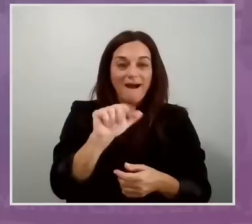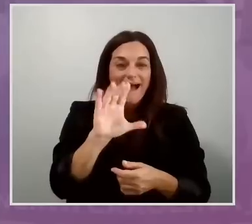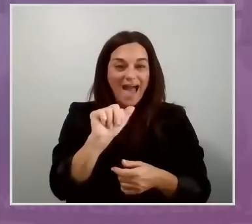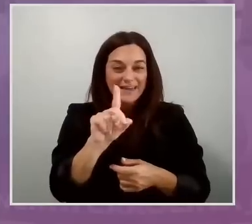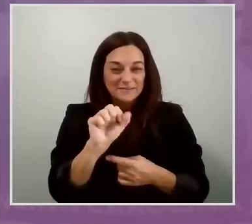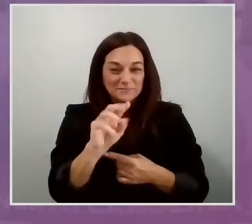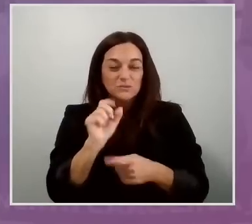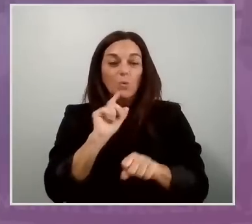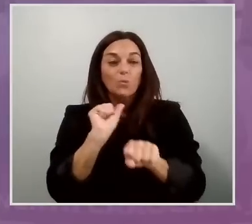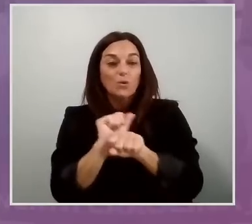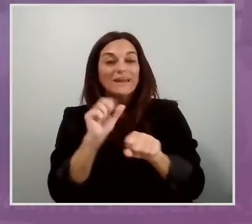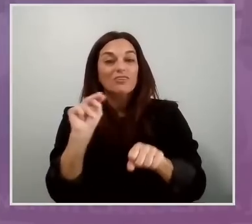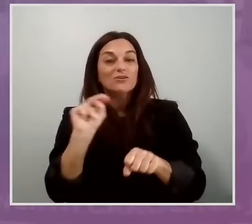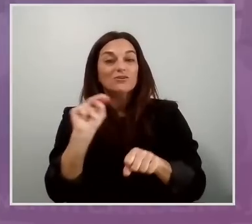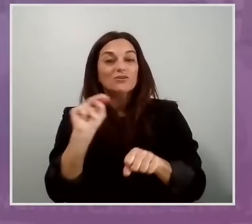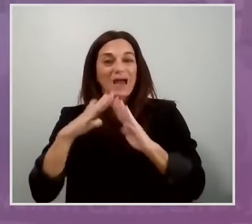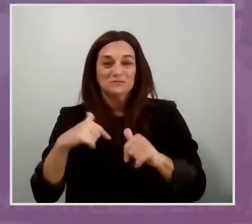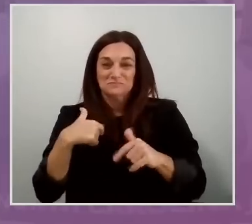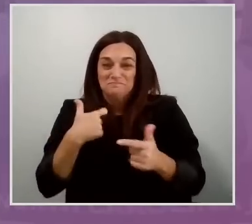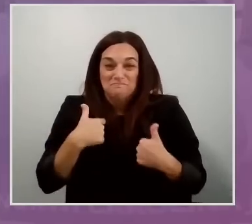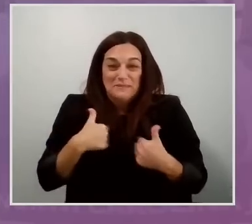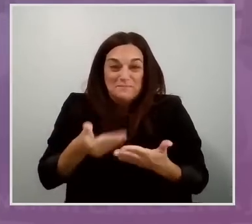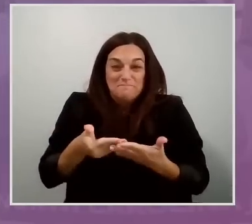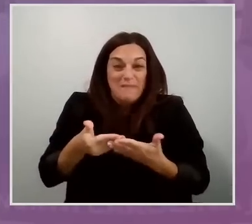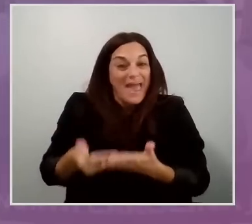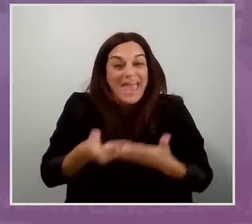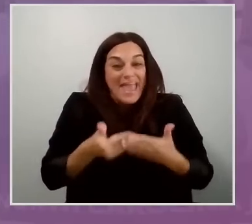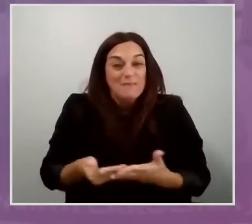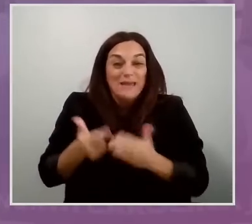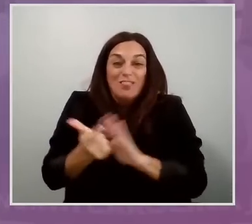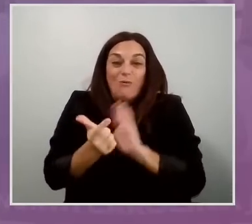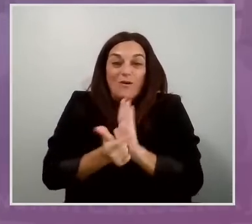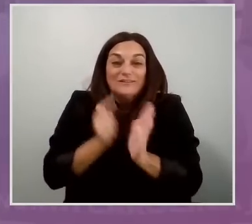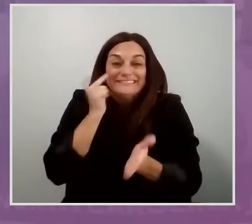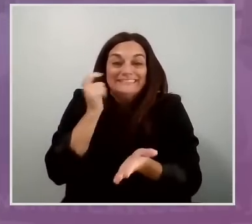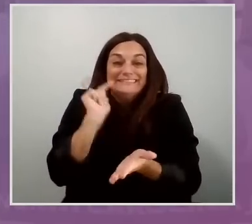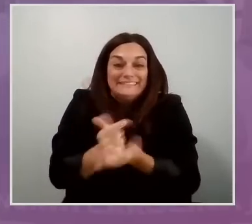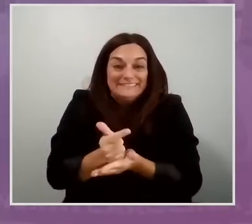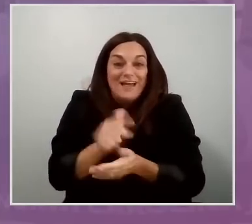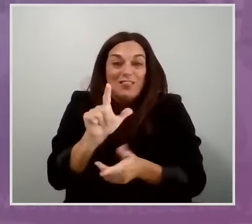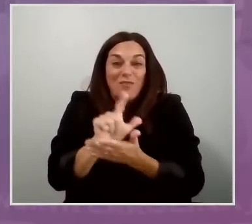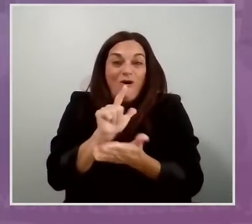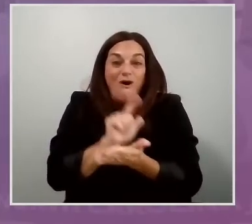VIRTUAL STAGE WITH YOU. AND CONGRESSWOMAN ADAMS WORKED IN THE NORTH CAROLINA HOUSE